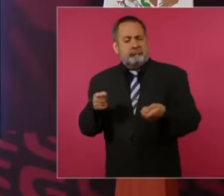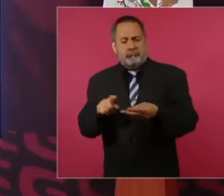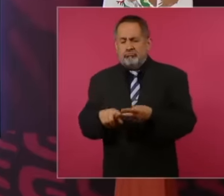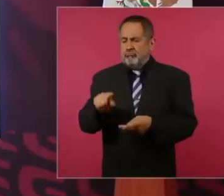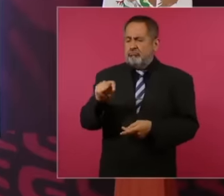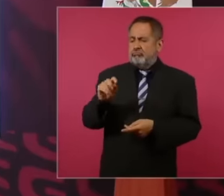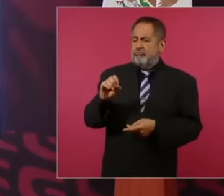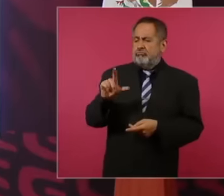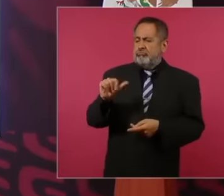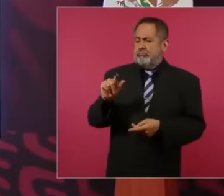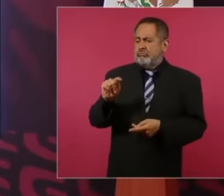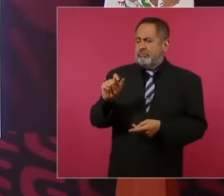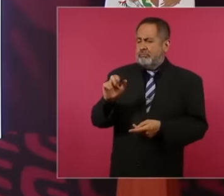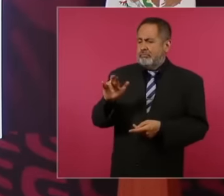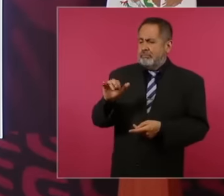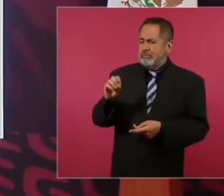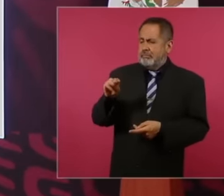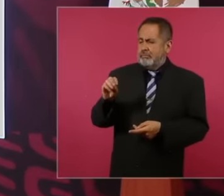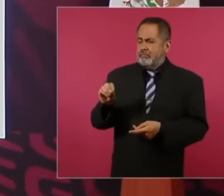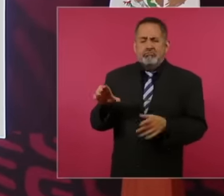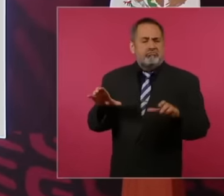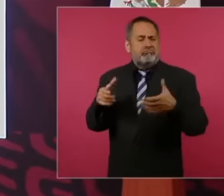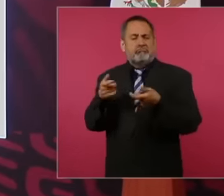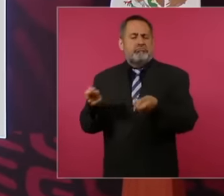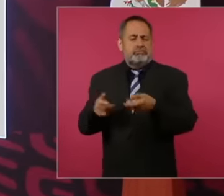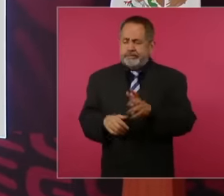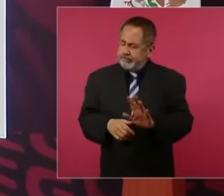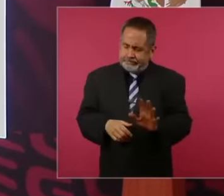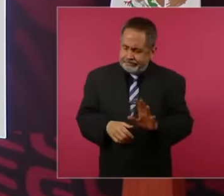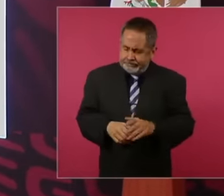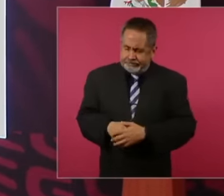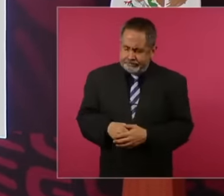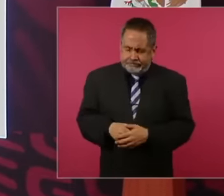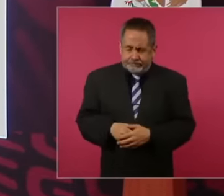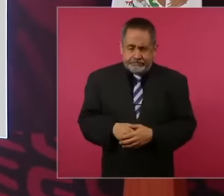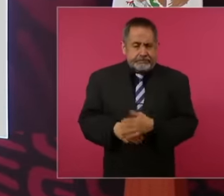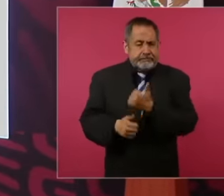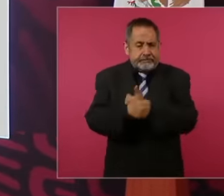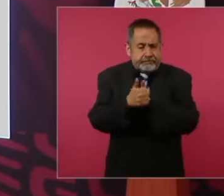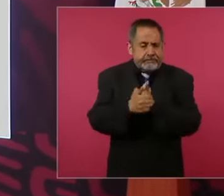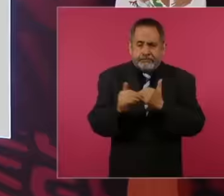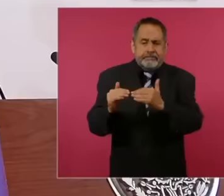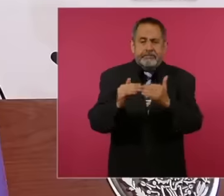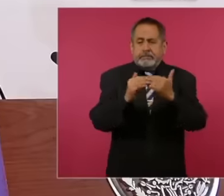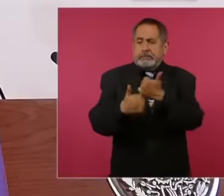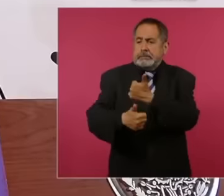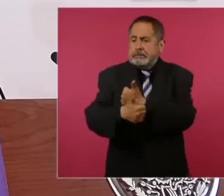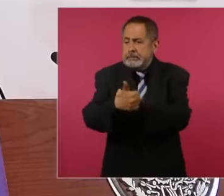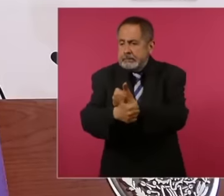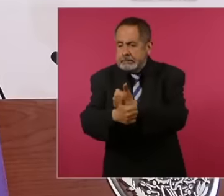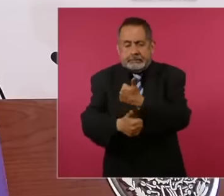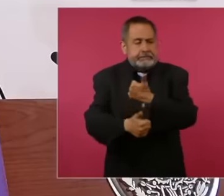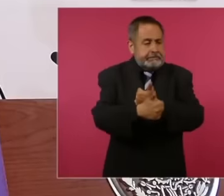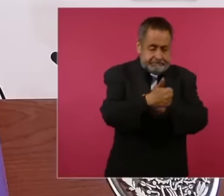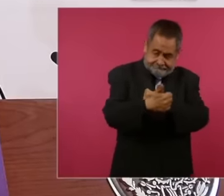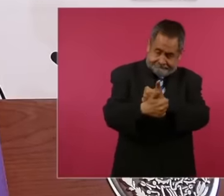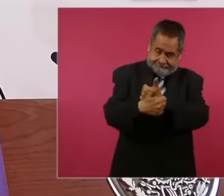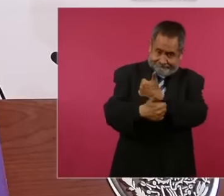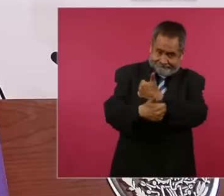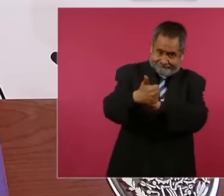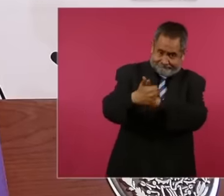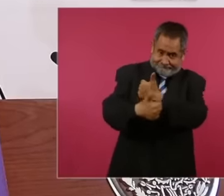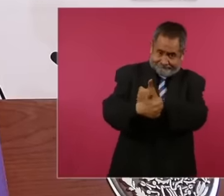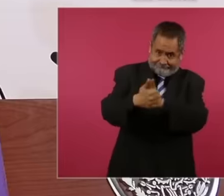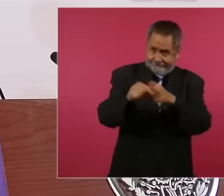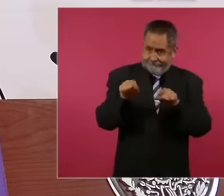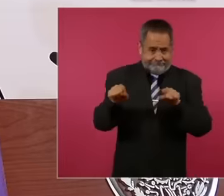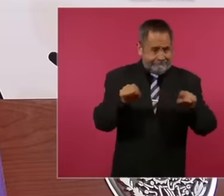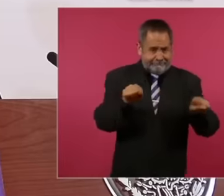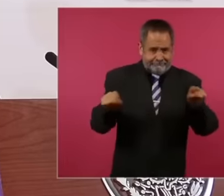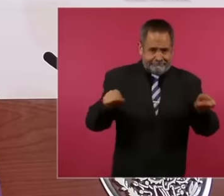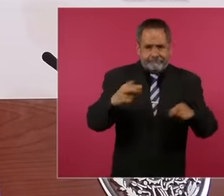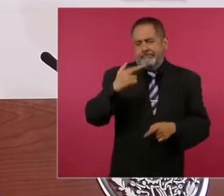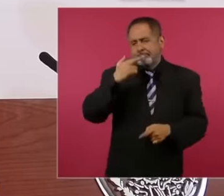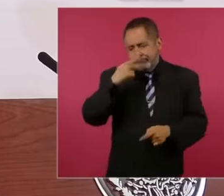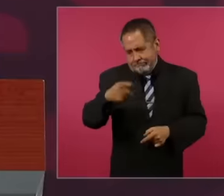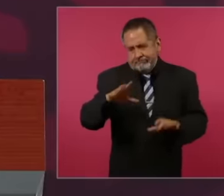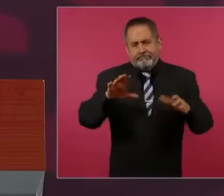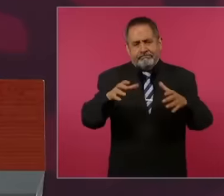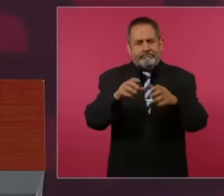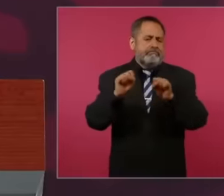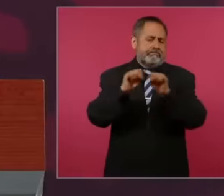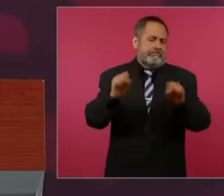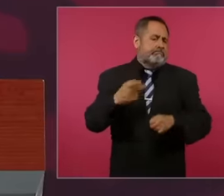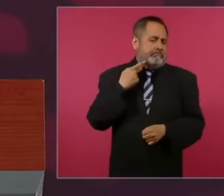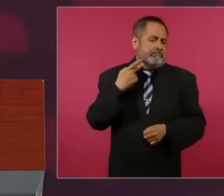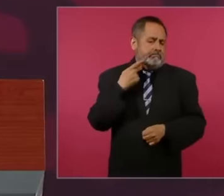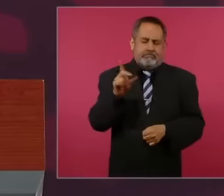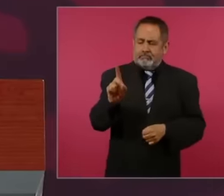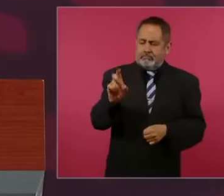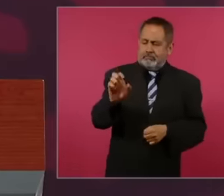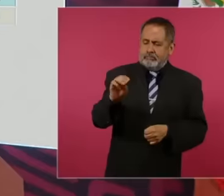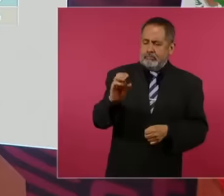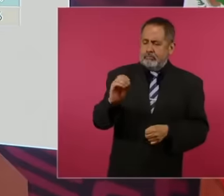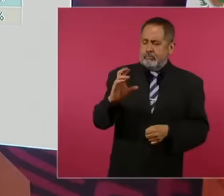democracy is Competition, that is why it is the best political system of government,